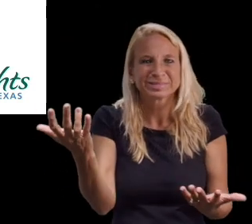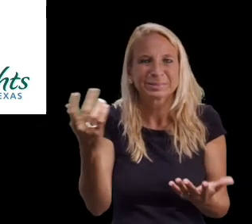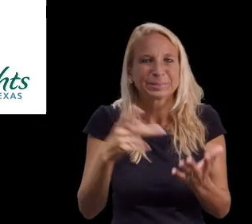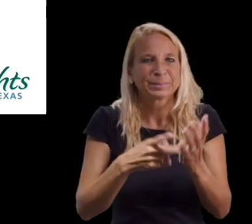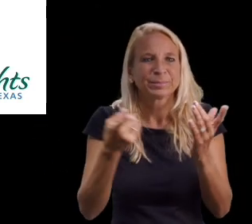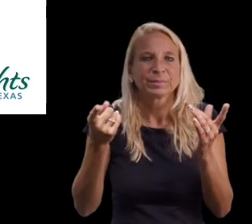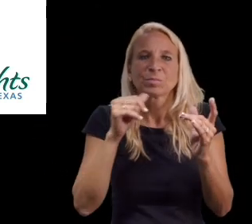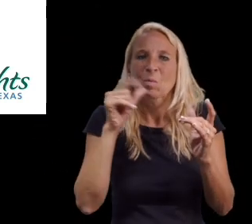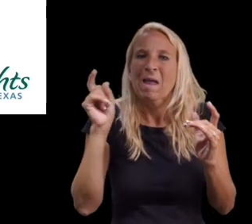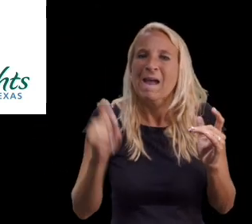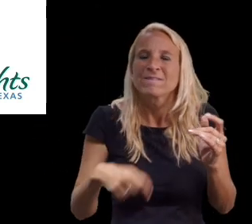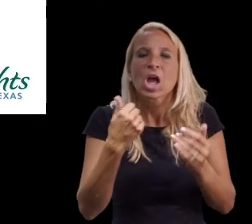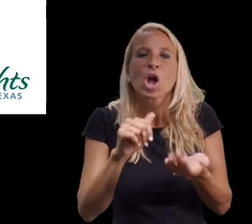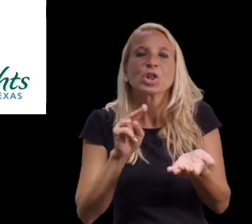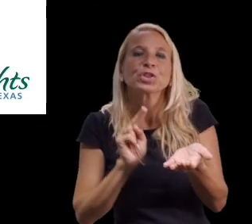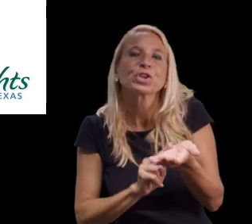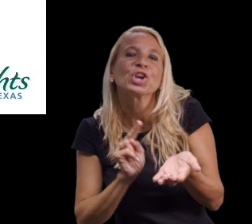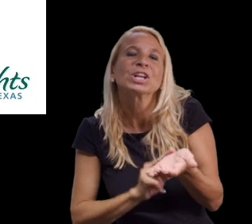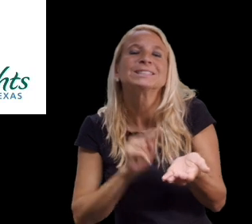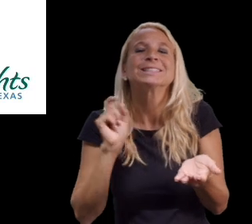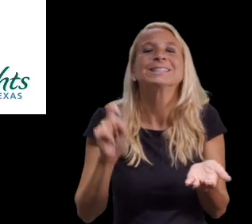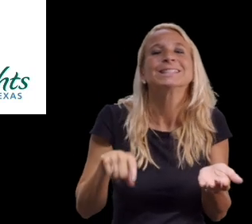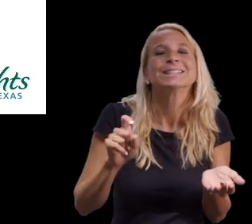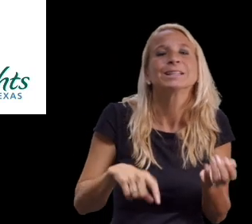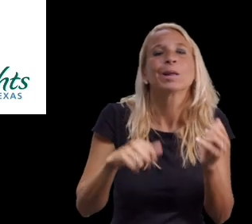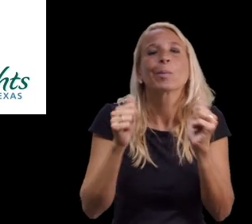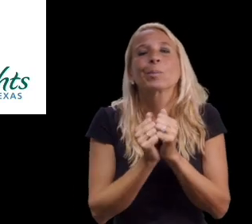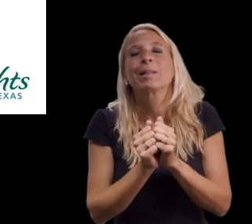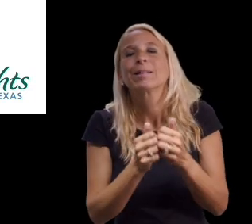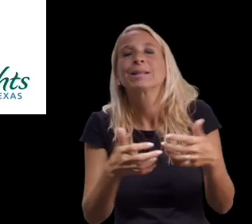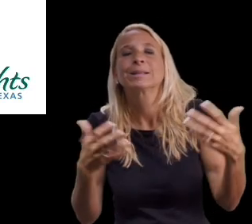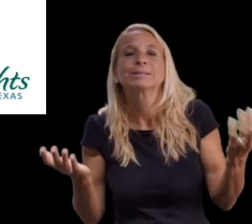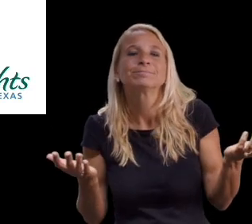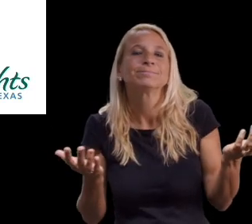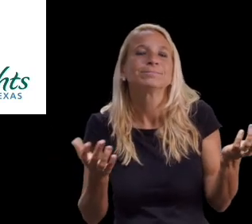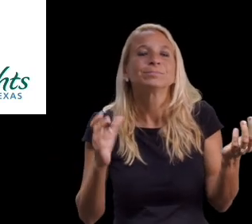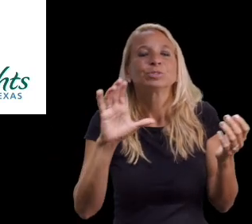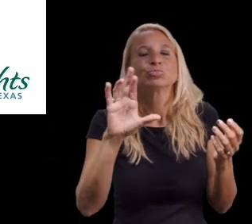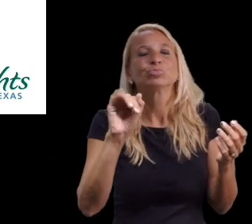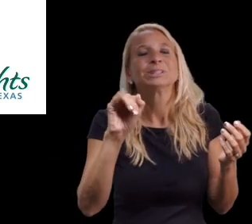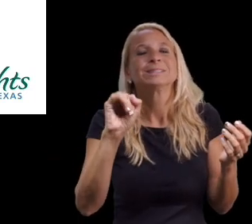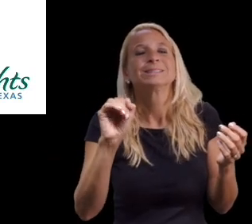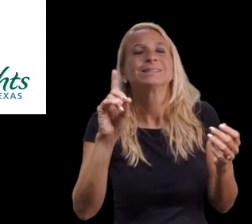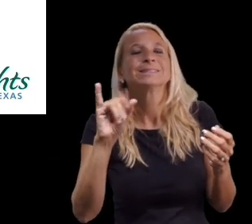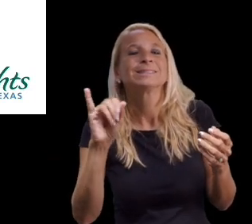there doesn't have to be any nursing needs with regards to Crisis Diversion.